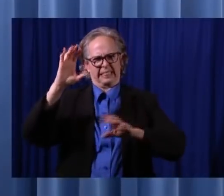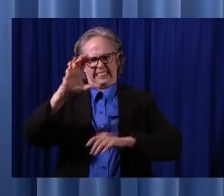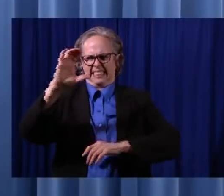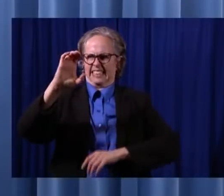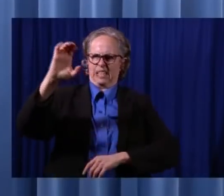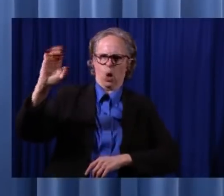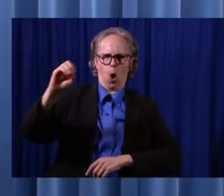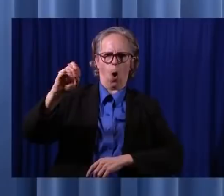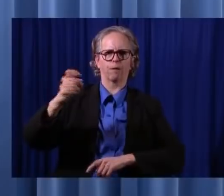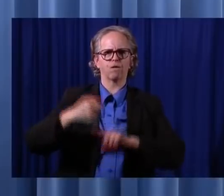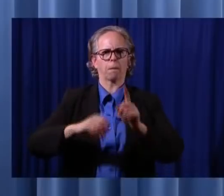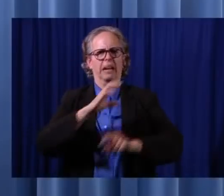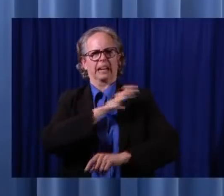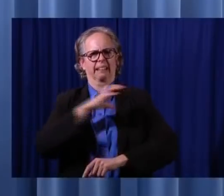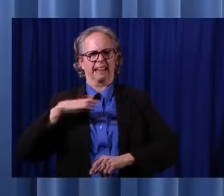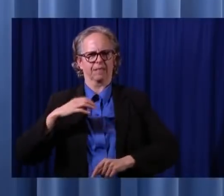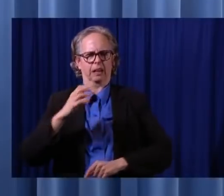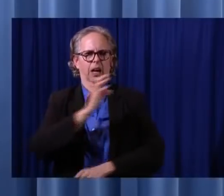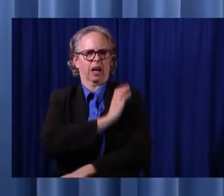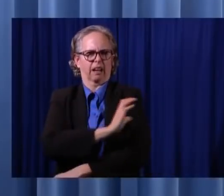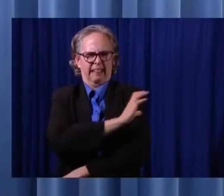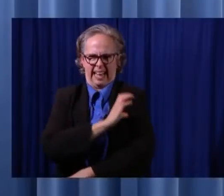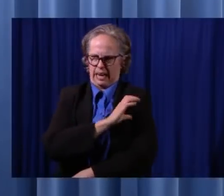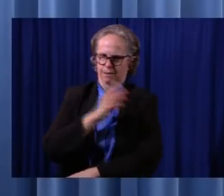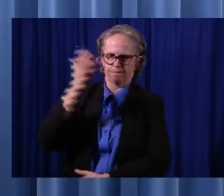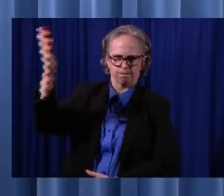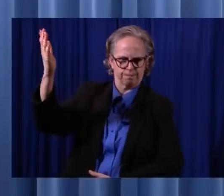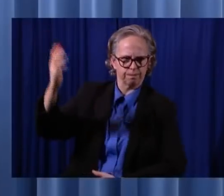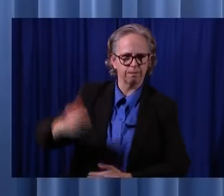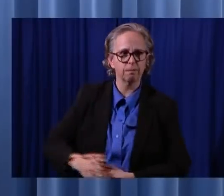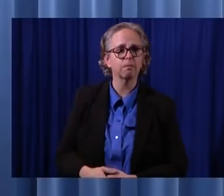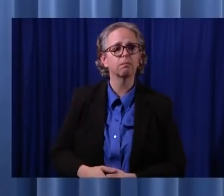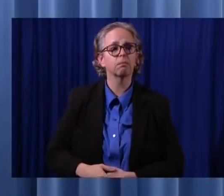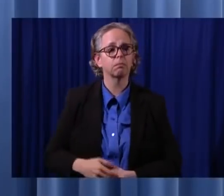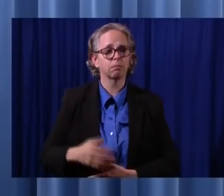THAT WAS WRITTEN THIS WEEKEND AND I WANTED TO BRING IN ONE OF THE AUTHORS WHO WROTE THAT.